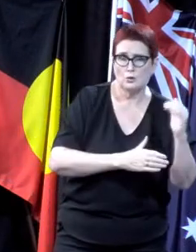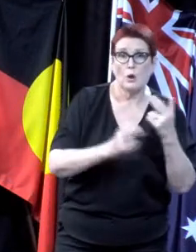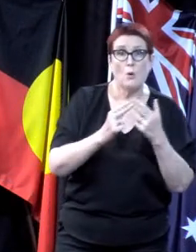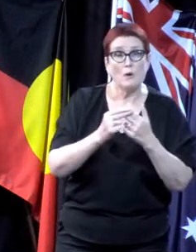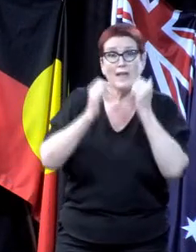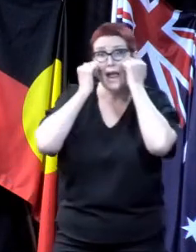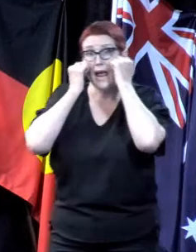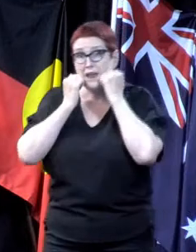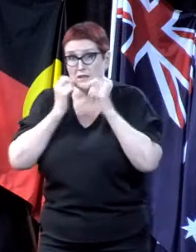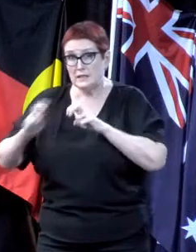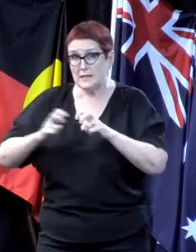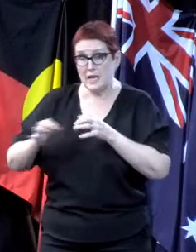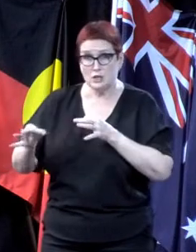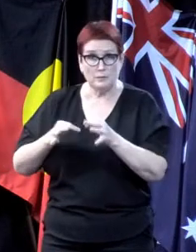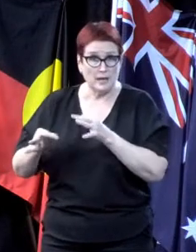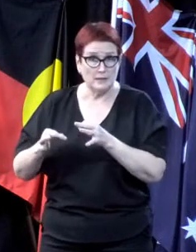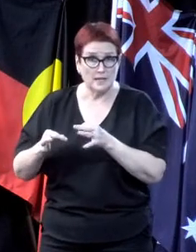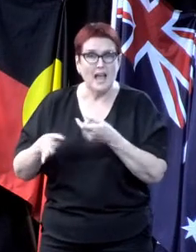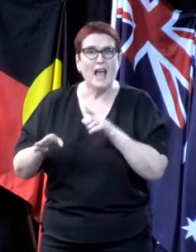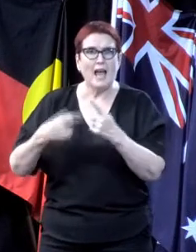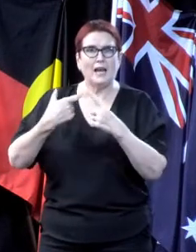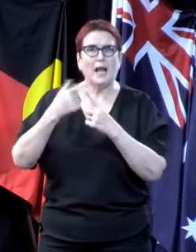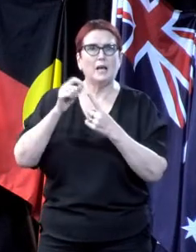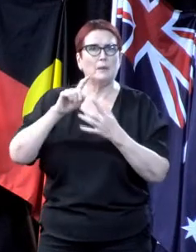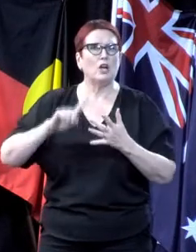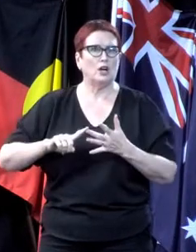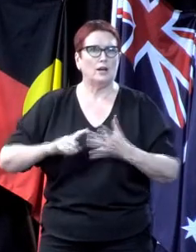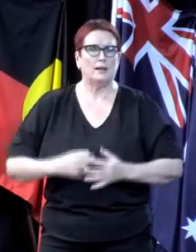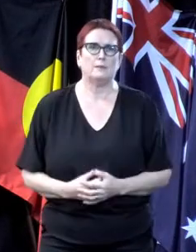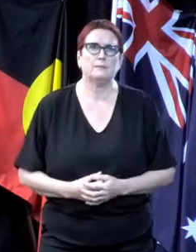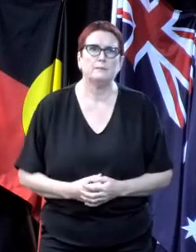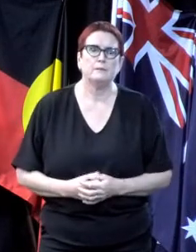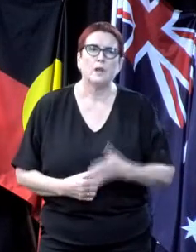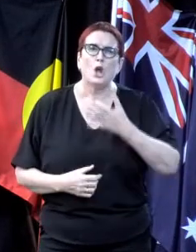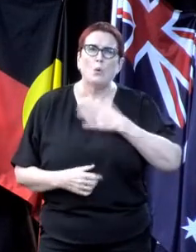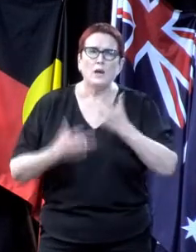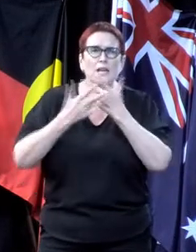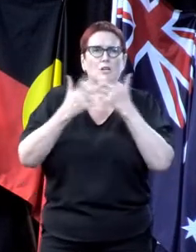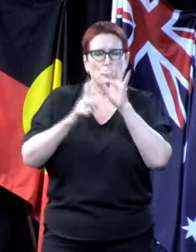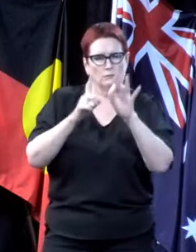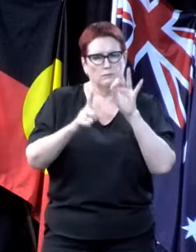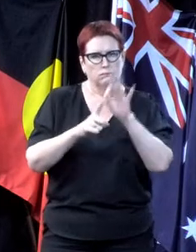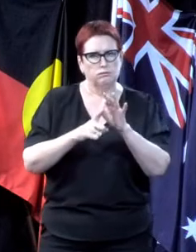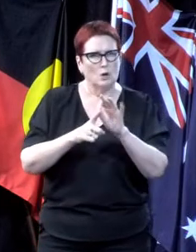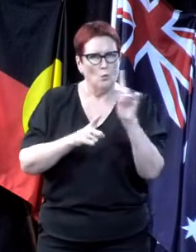and key performance indicators. We need to demonstrate exactly what this work looks like and how it can be achieved.